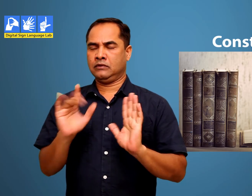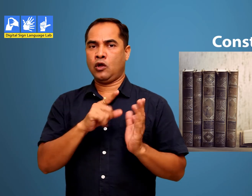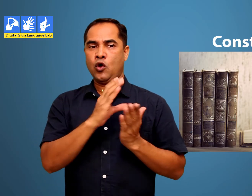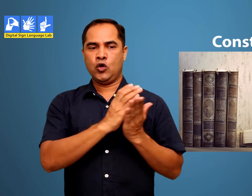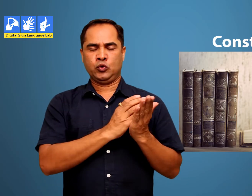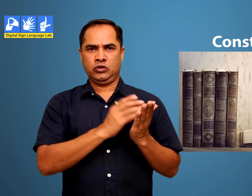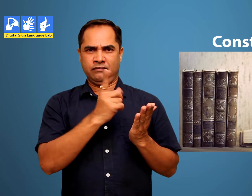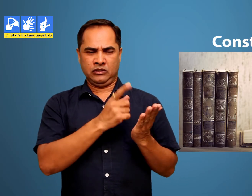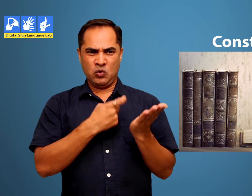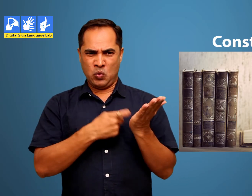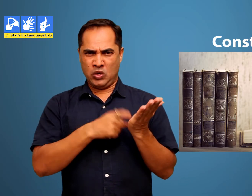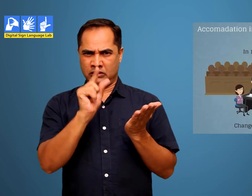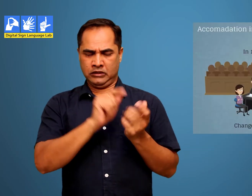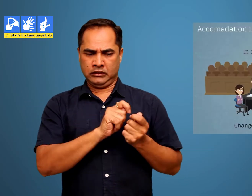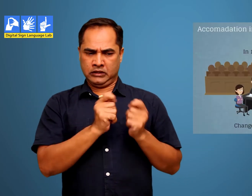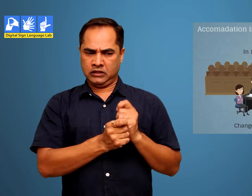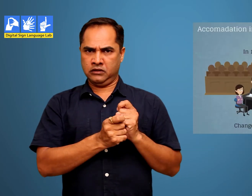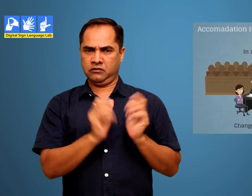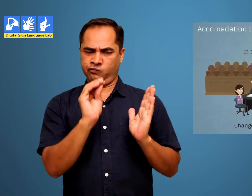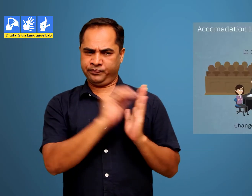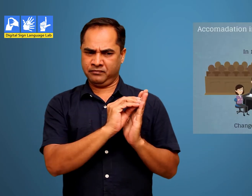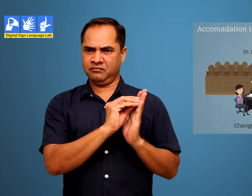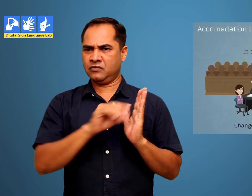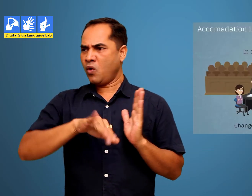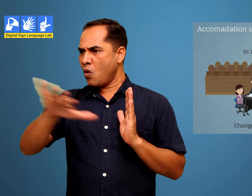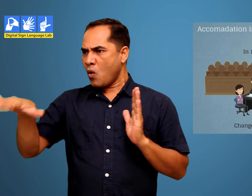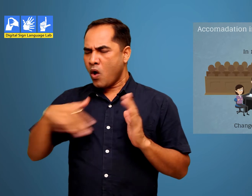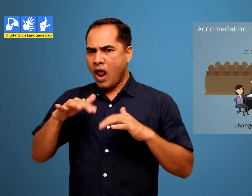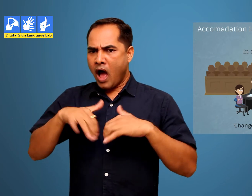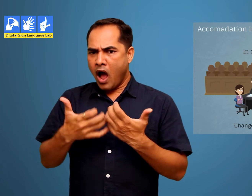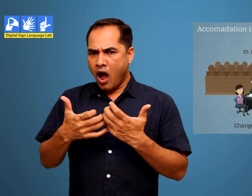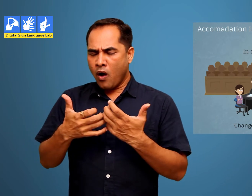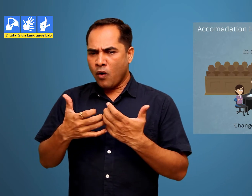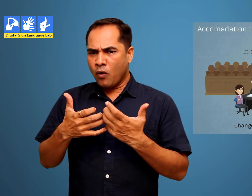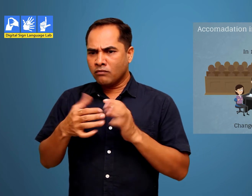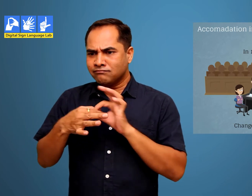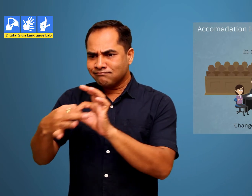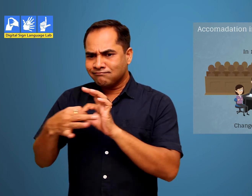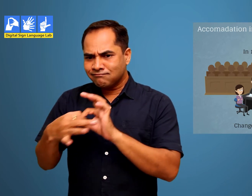amended the Constitution many times so that everyone can live together in